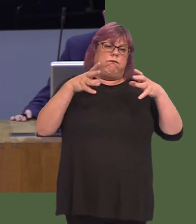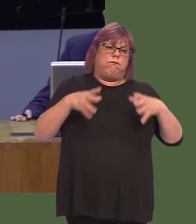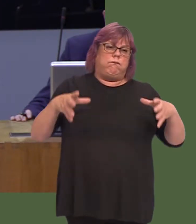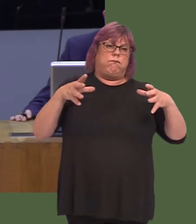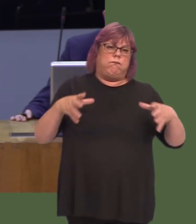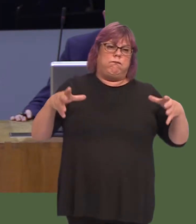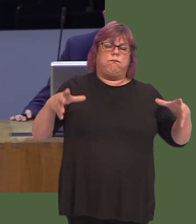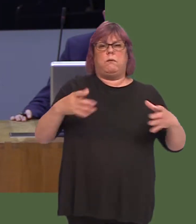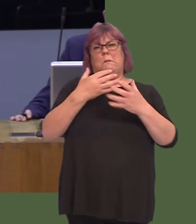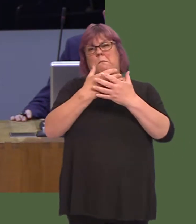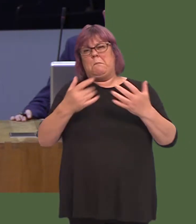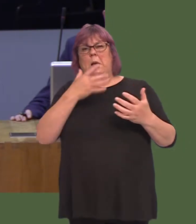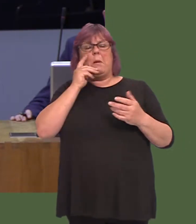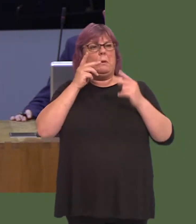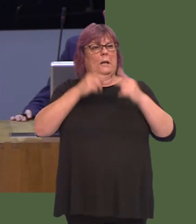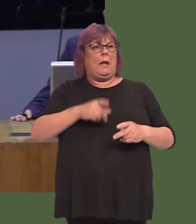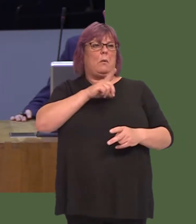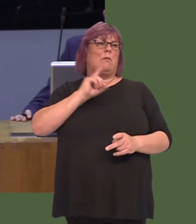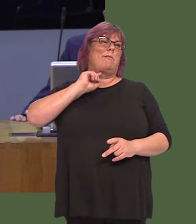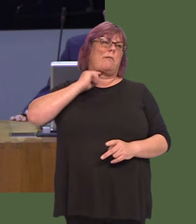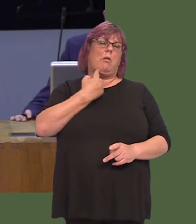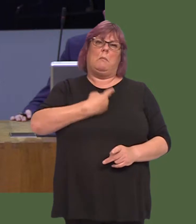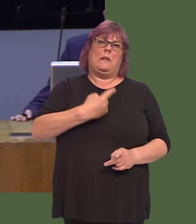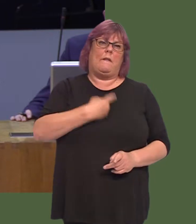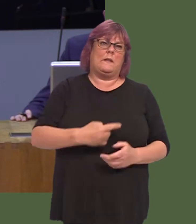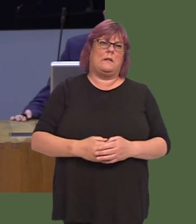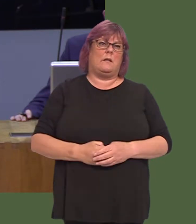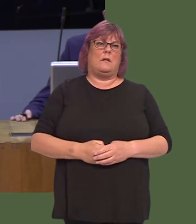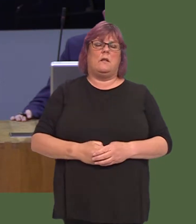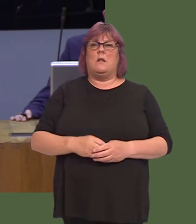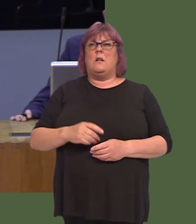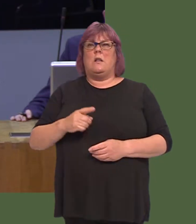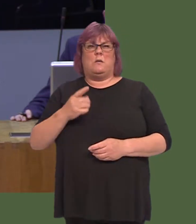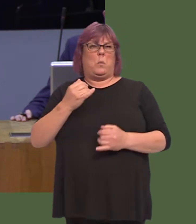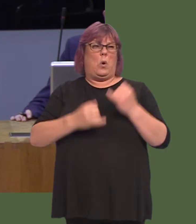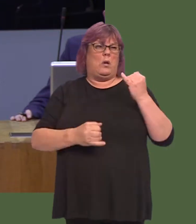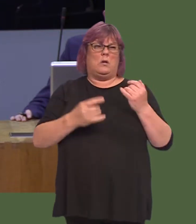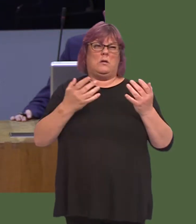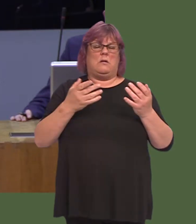from suicideóthis is about twice the number of people killed in road accidents.